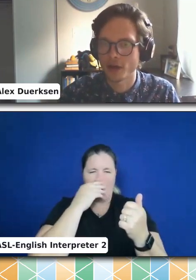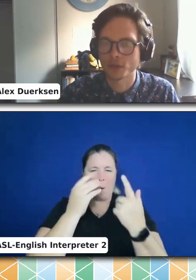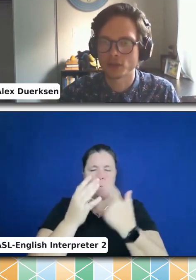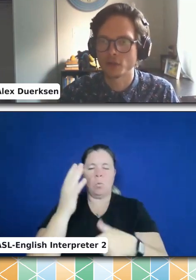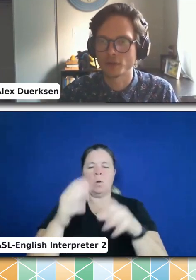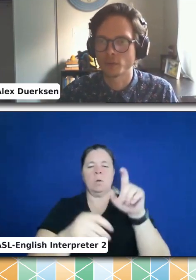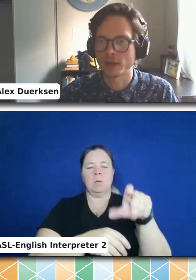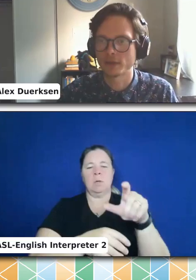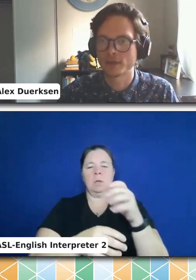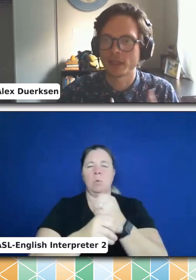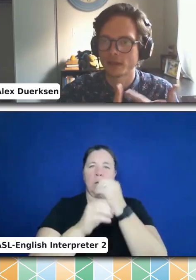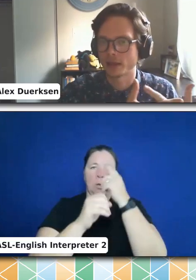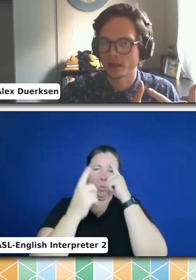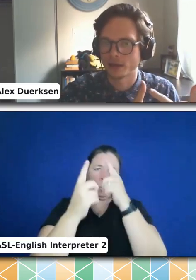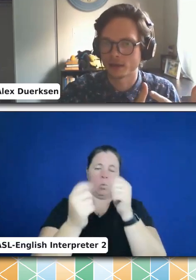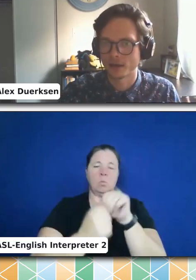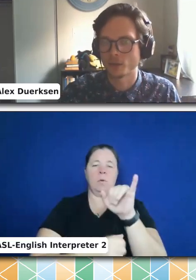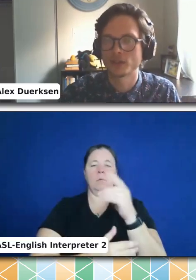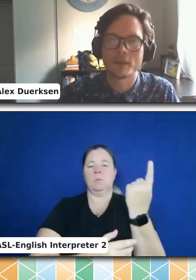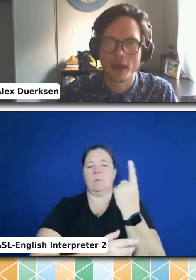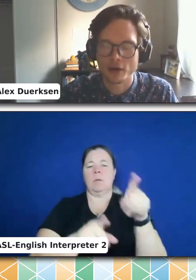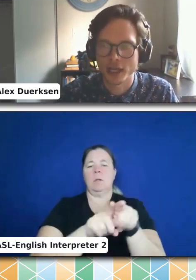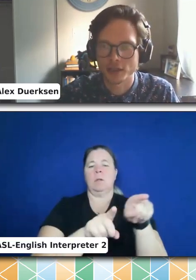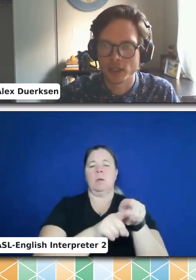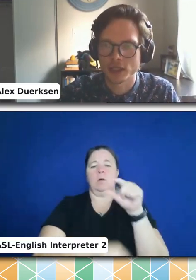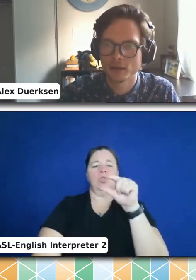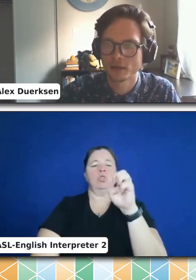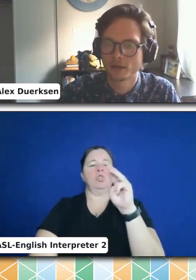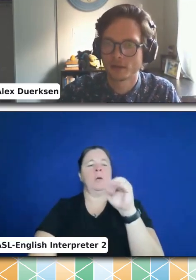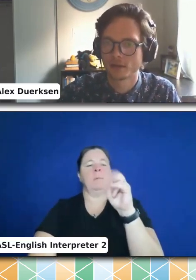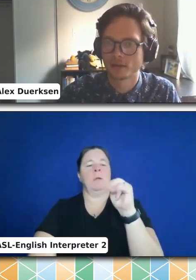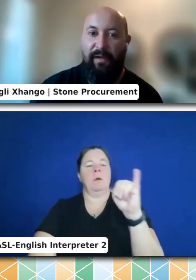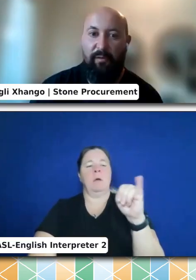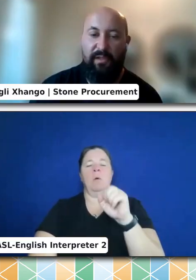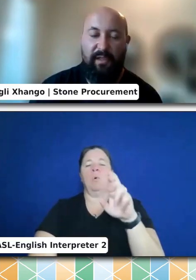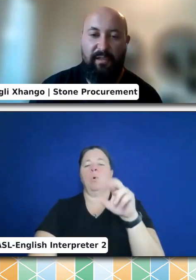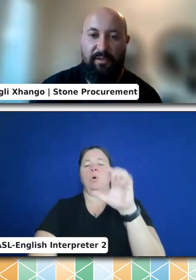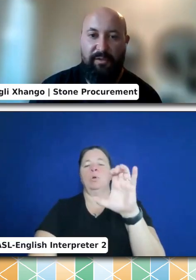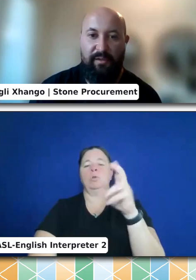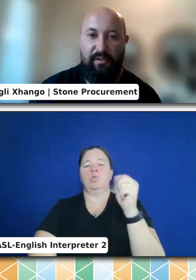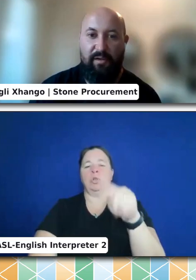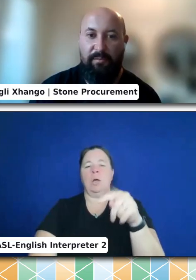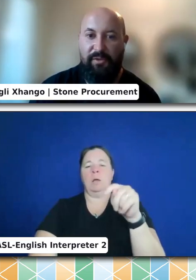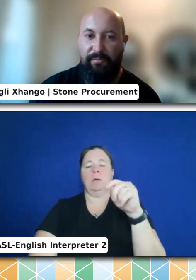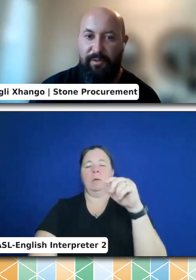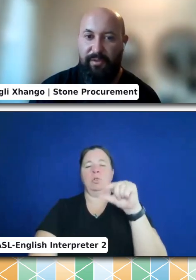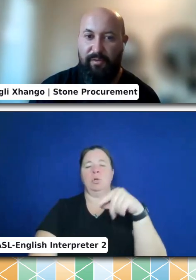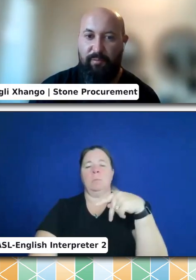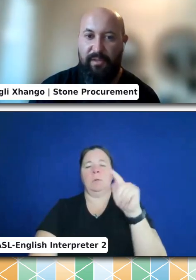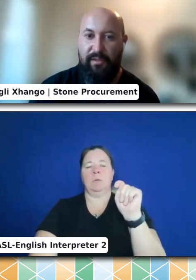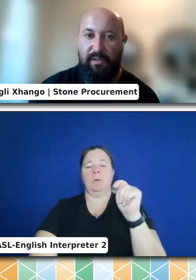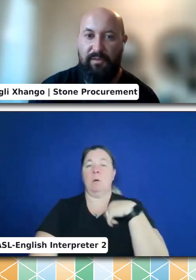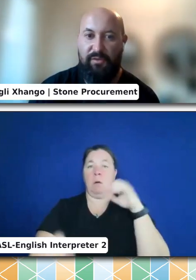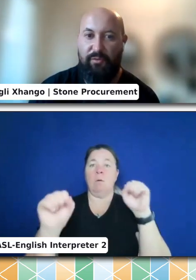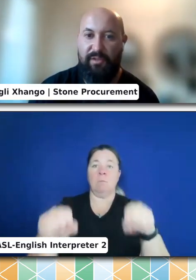Yeah. So… I've found that I can actually accomplish it pretty good with, uh, just using.